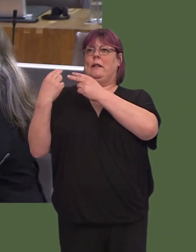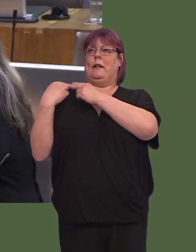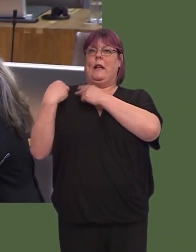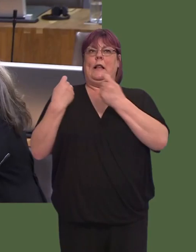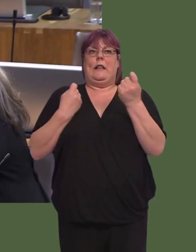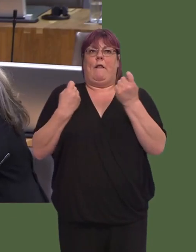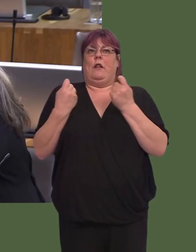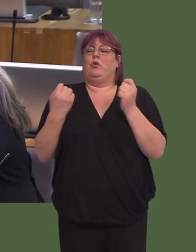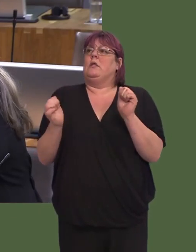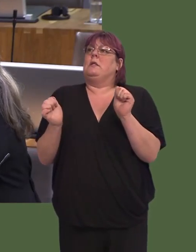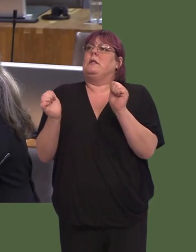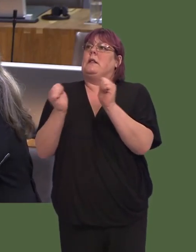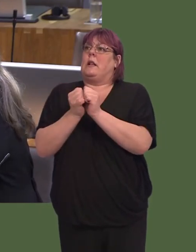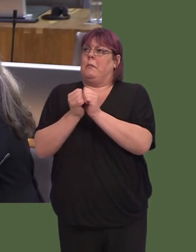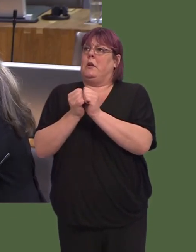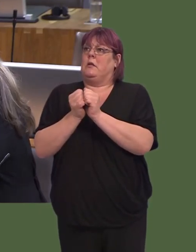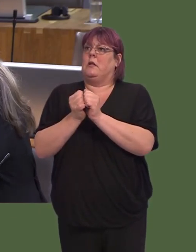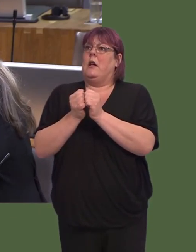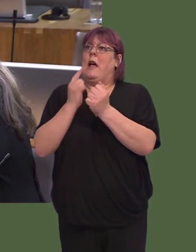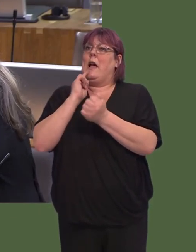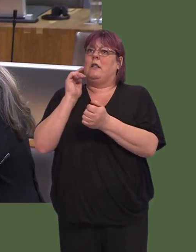as indicated in the EU withdrawal Bill.